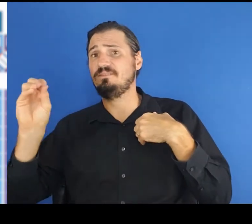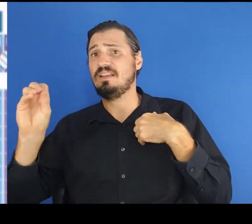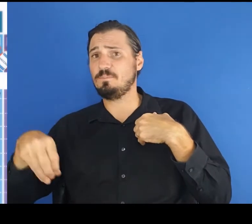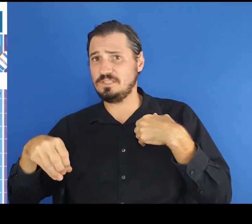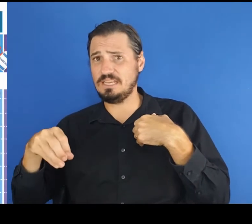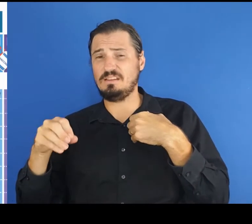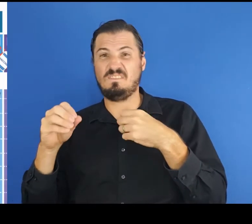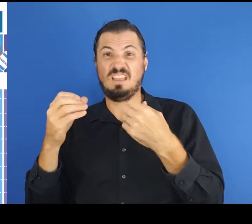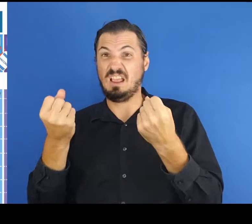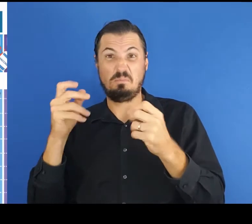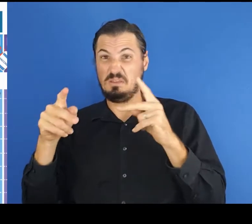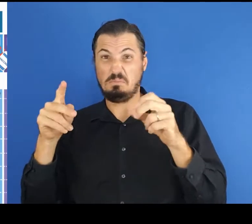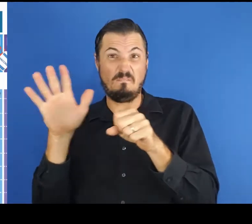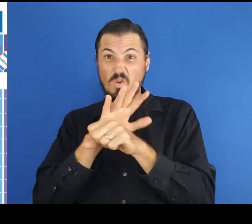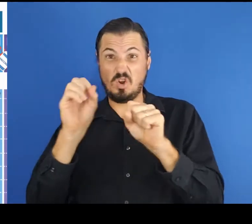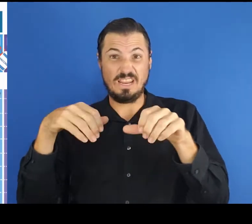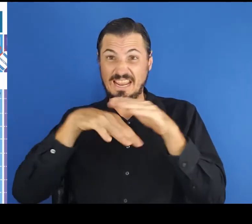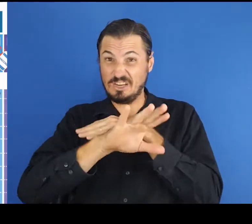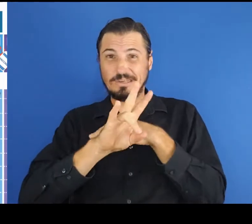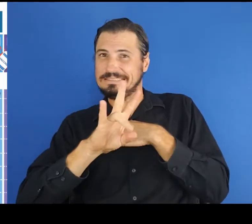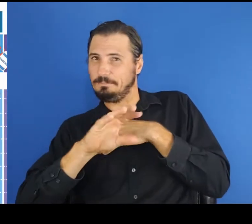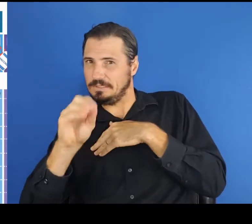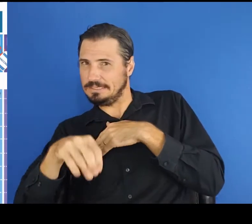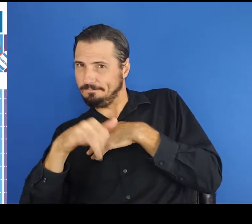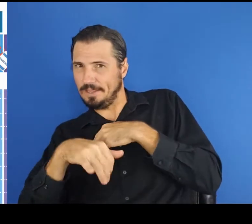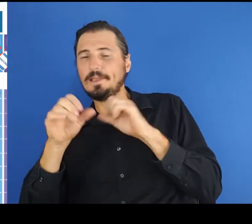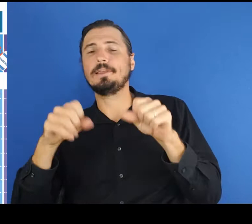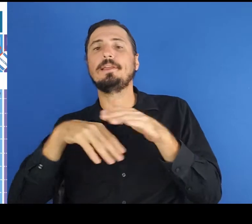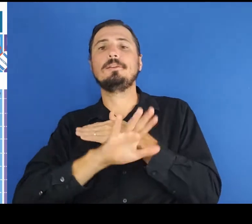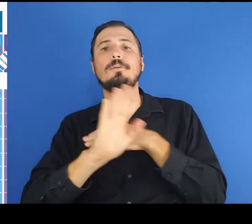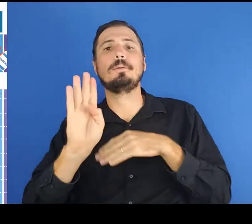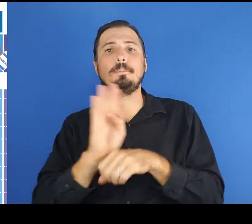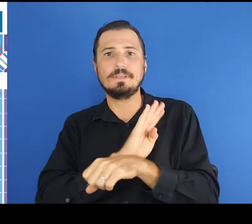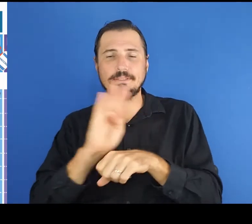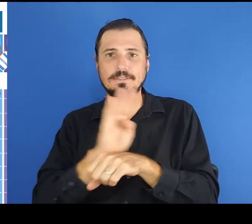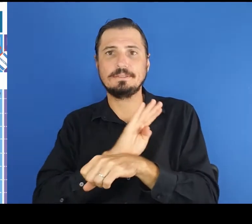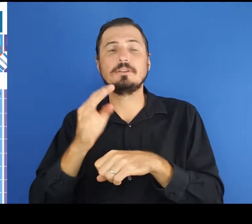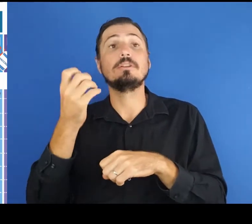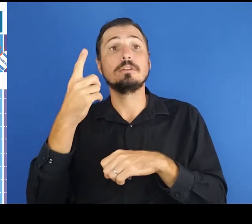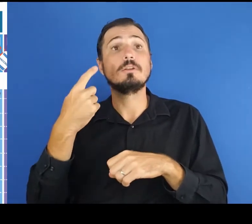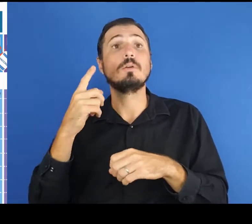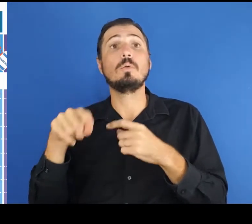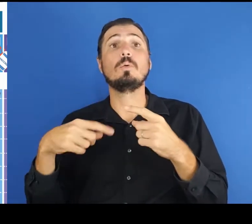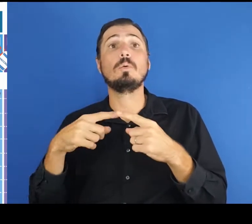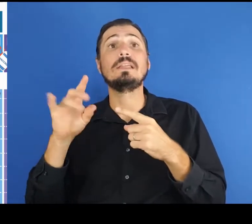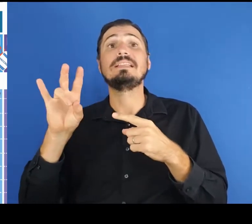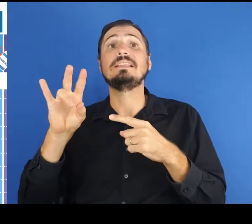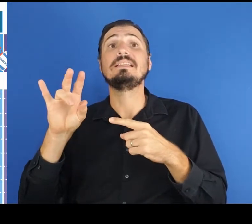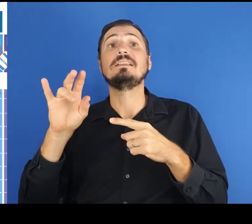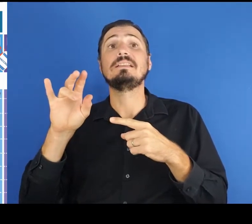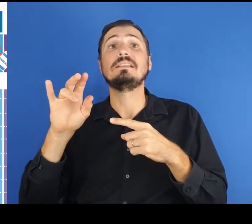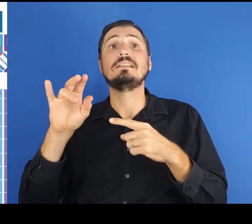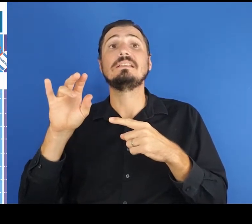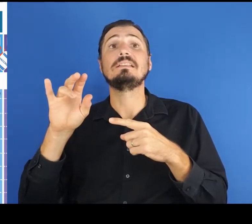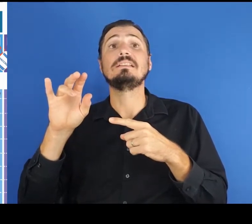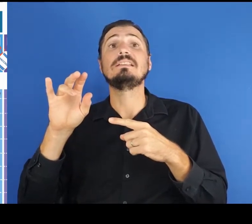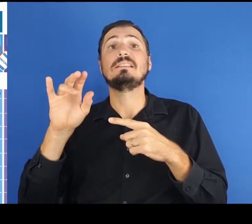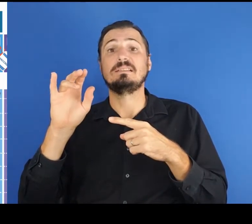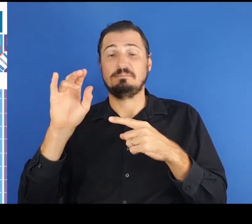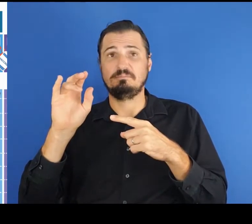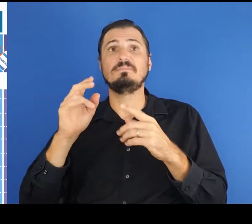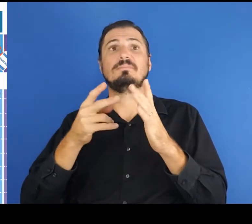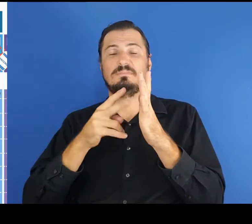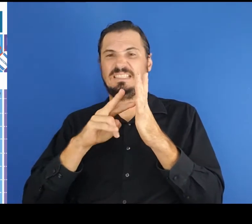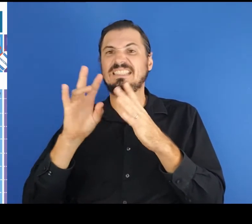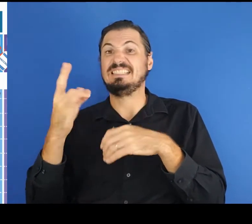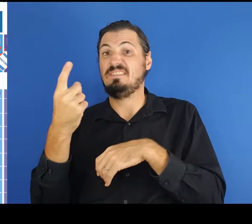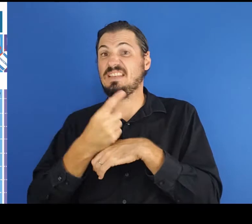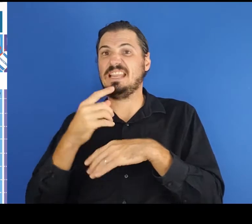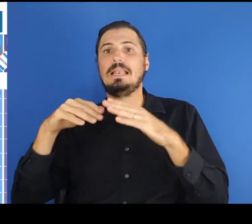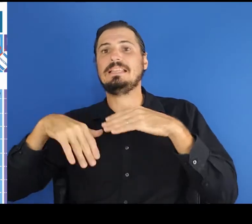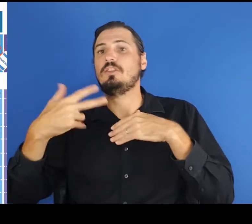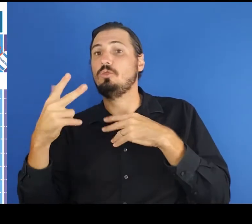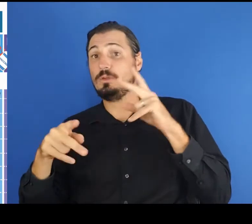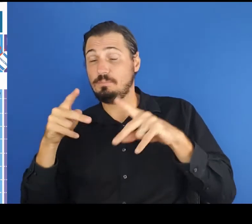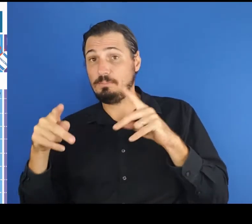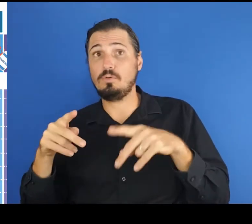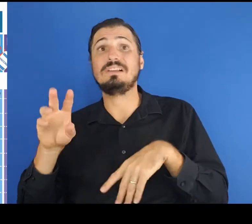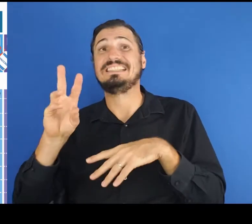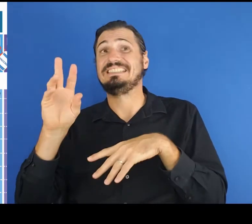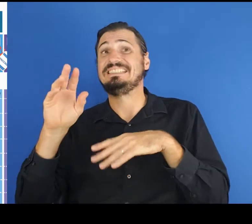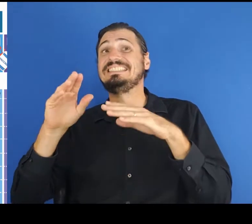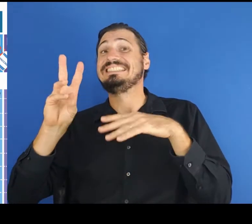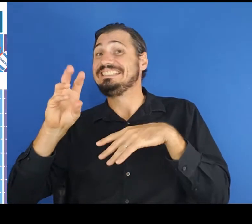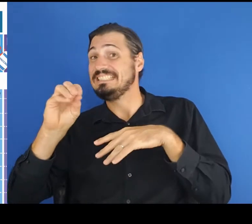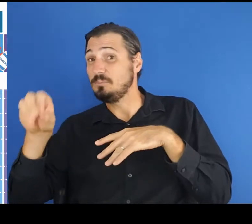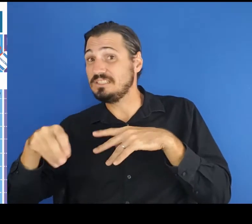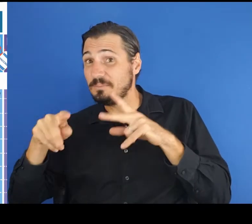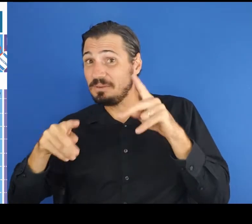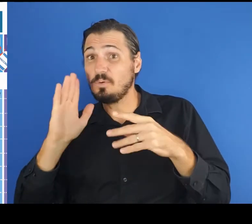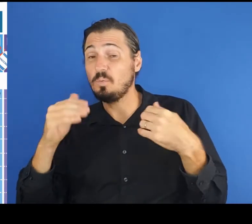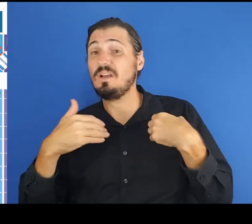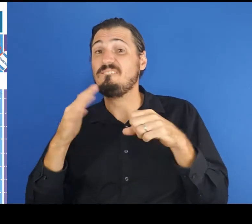Tier 5 would go into effect when the state reaches 60 percent of fully vaccinated residents, with a 7-day case count of less than 3 on Kauai, and a test positivity rate of less than 1 percent